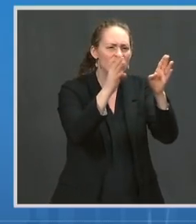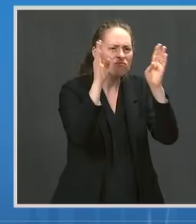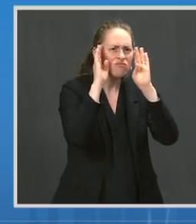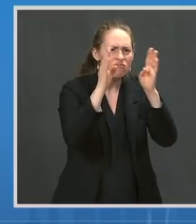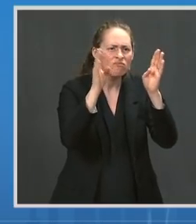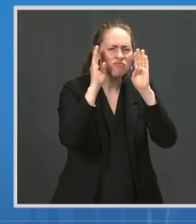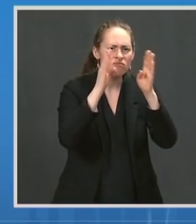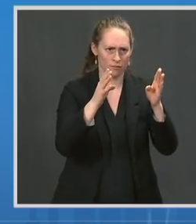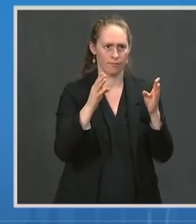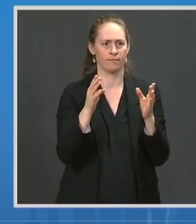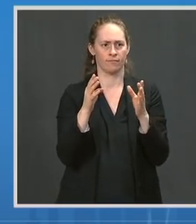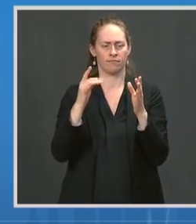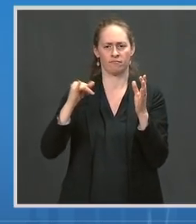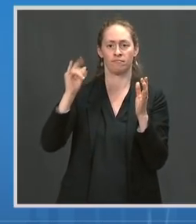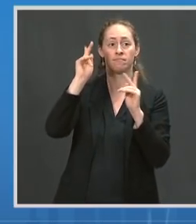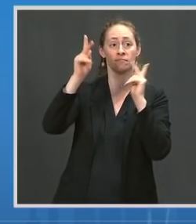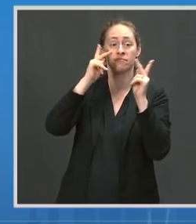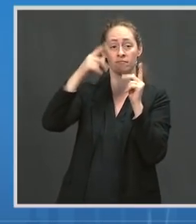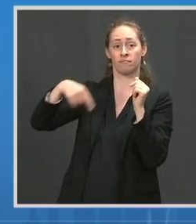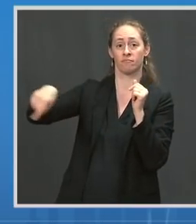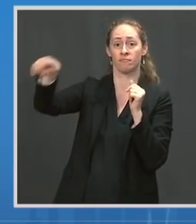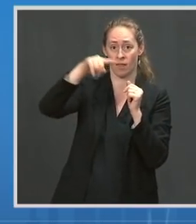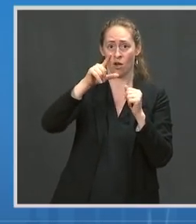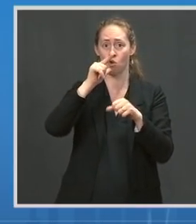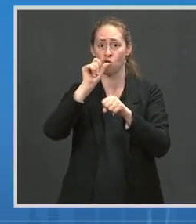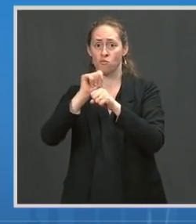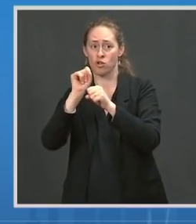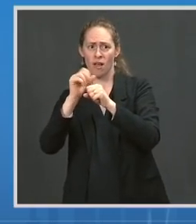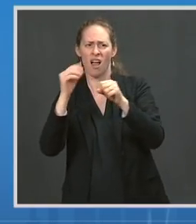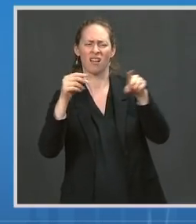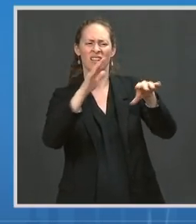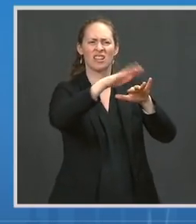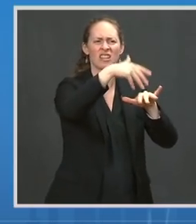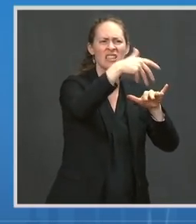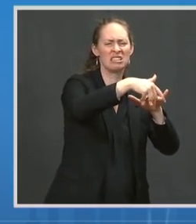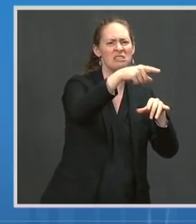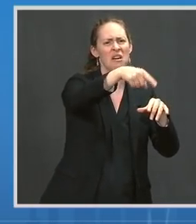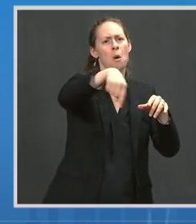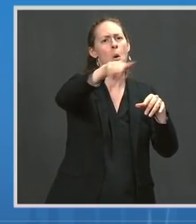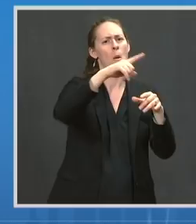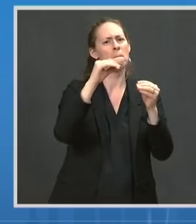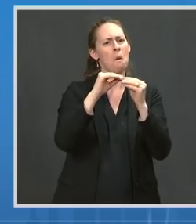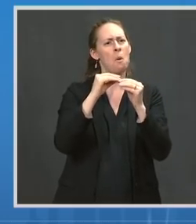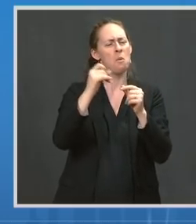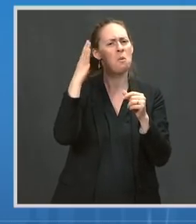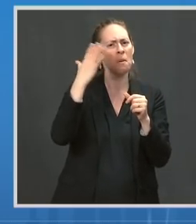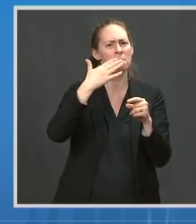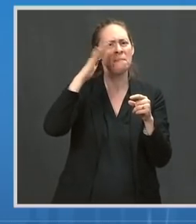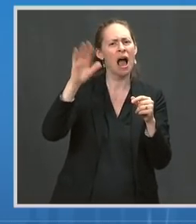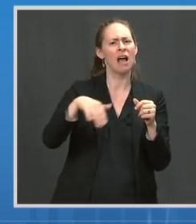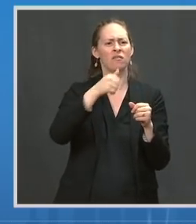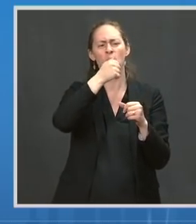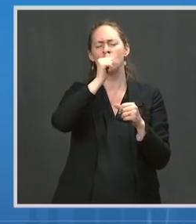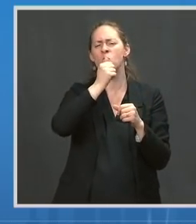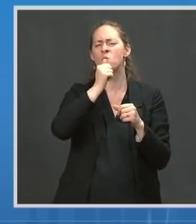and the broader Indian healthcare system, which has been a hard hit during the pandemic due to lost reimbursements for care for both public